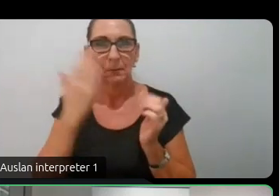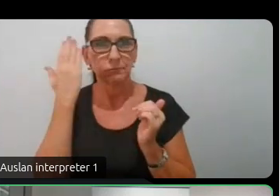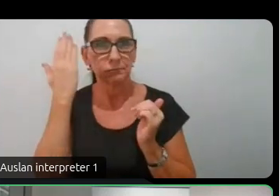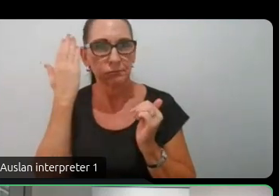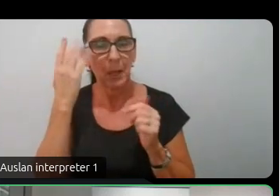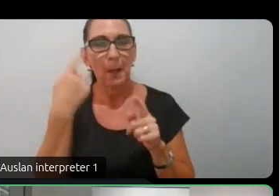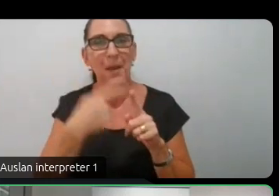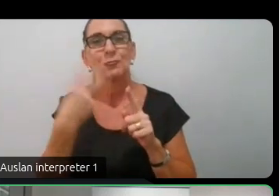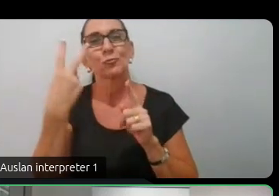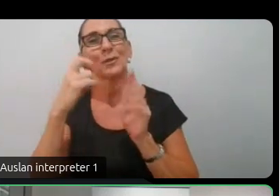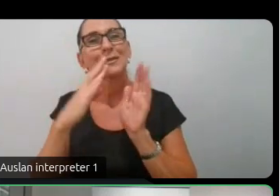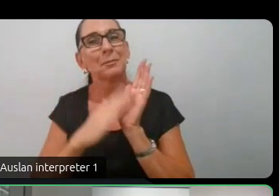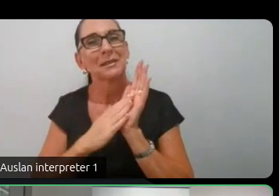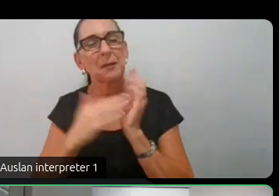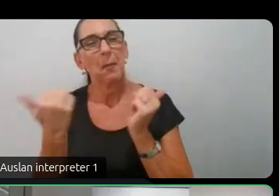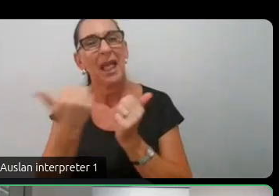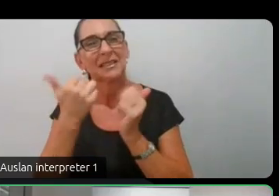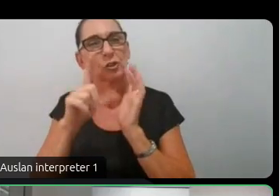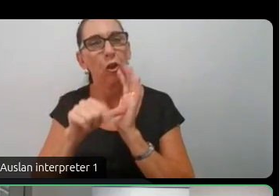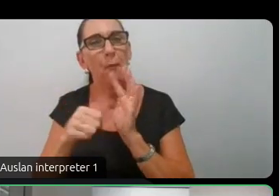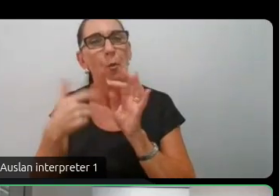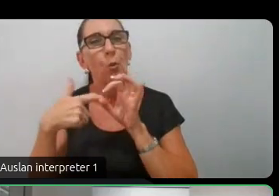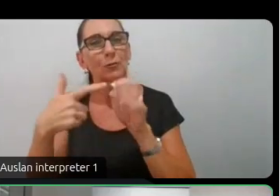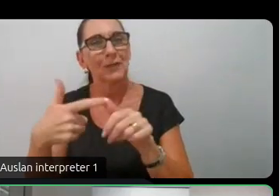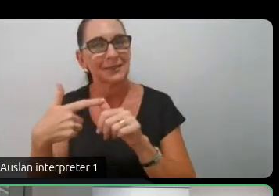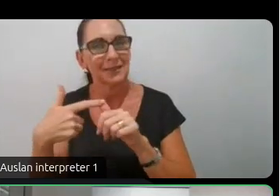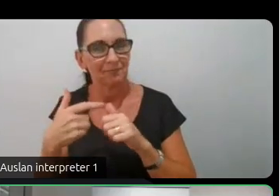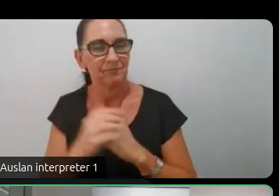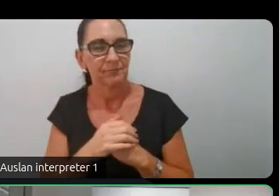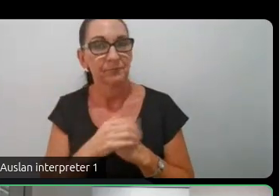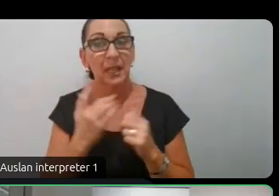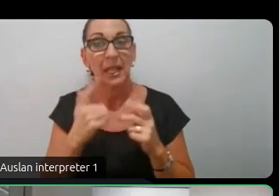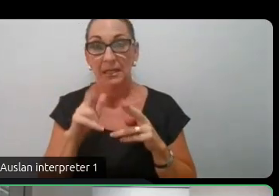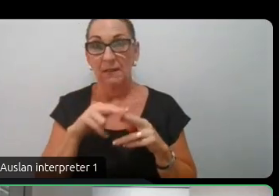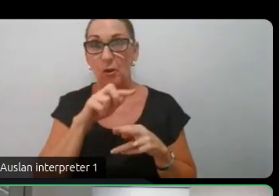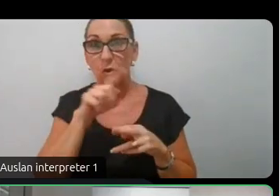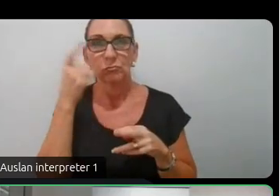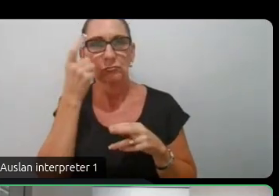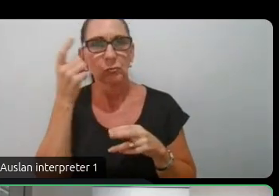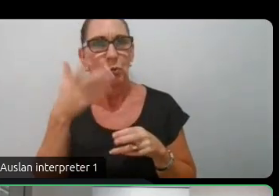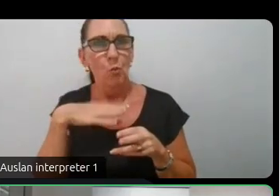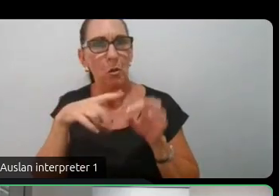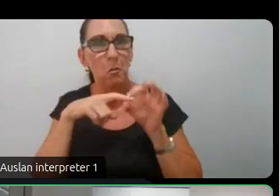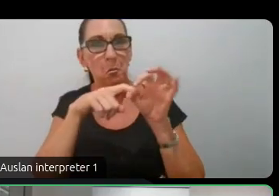allowing plenty of time for questions. If you do have any questions for Lana during the webinar,